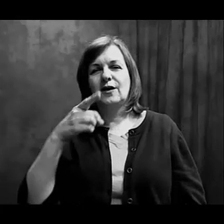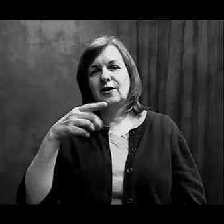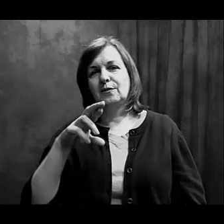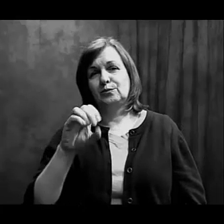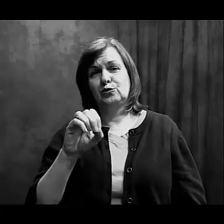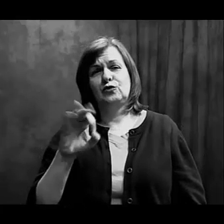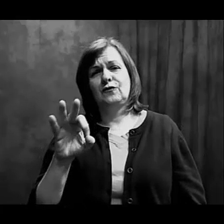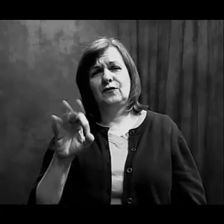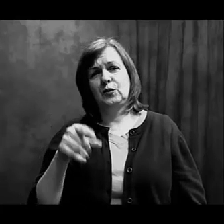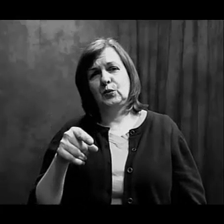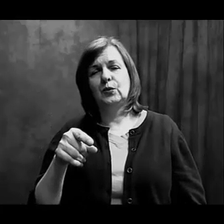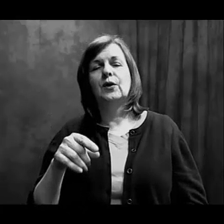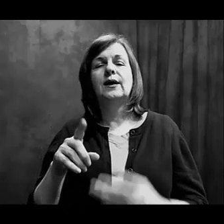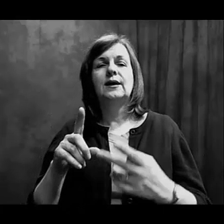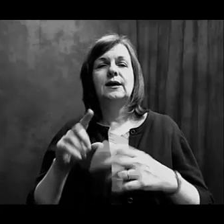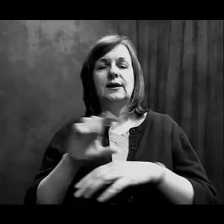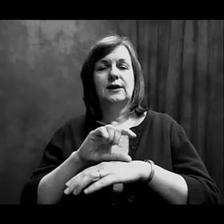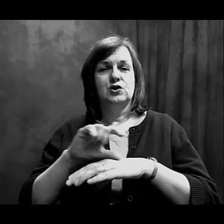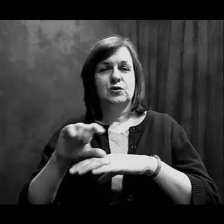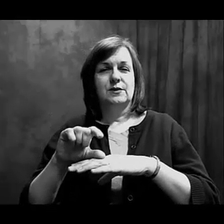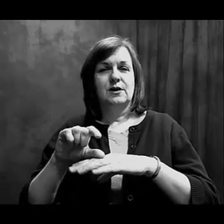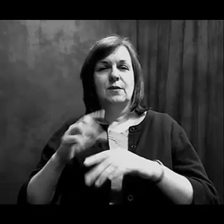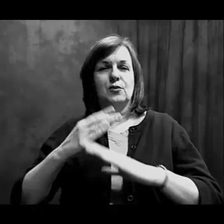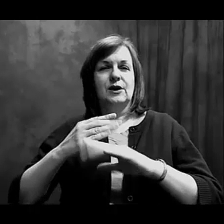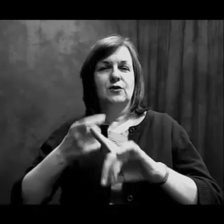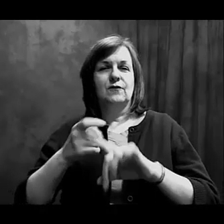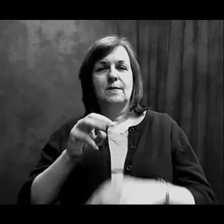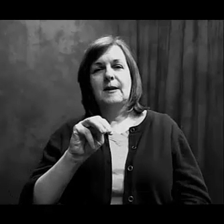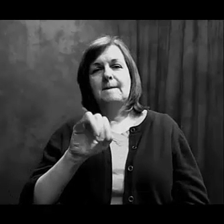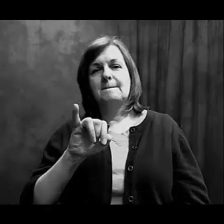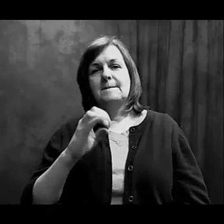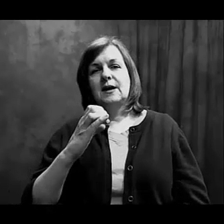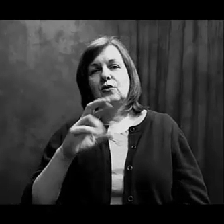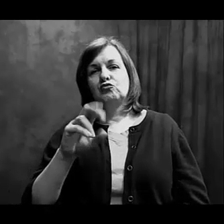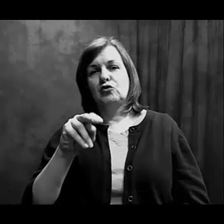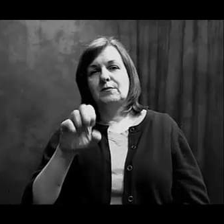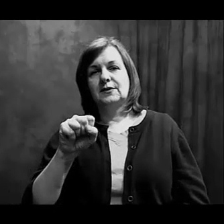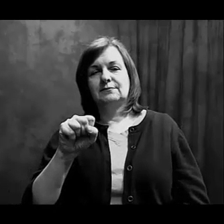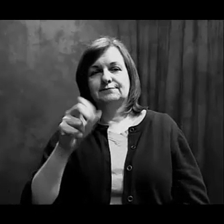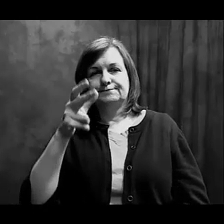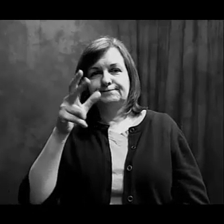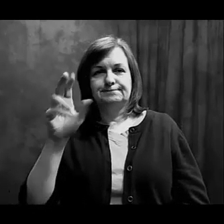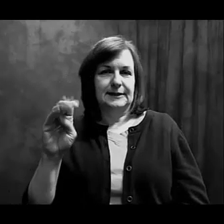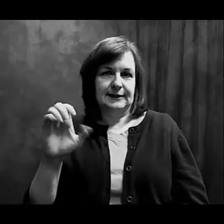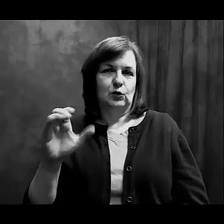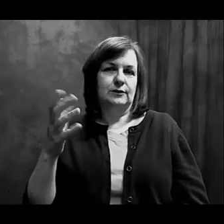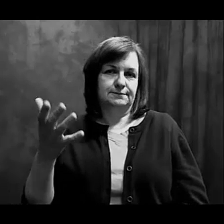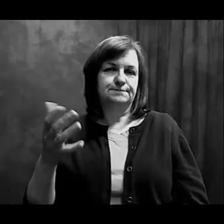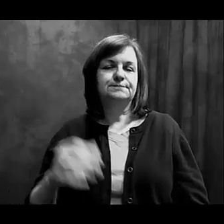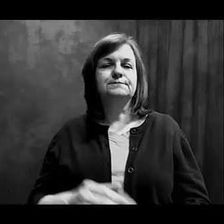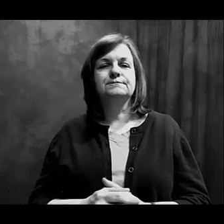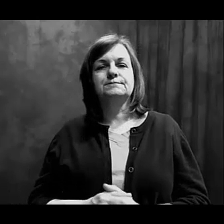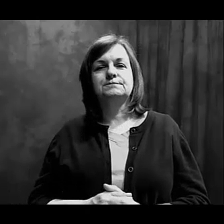that's going to kind of waterproof you and it's going to protect you from microbes as well